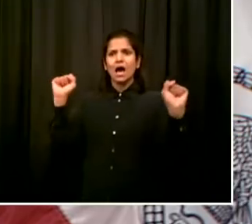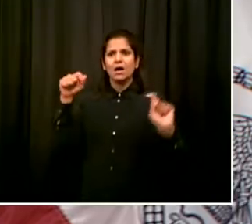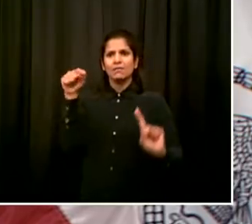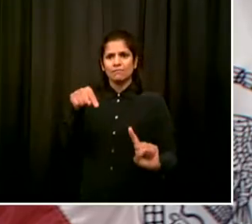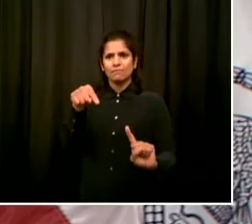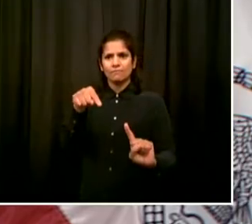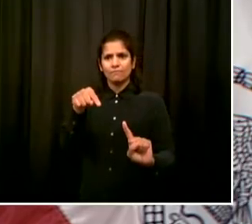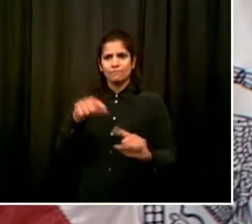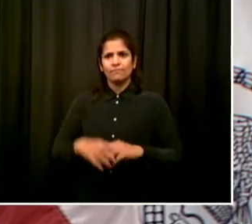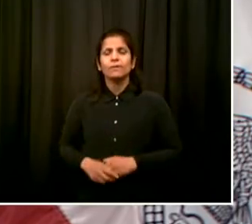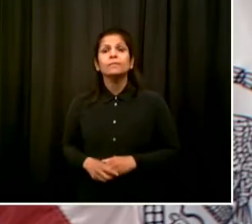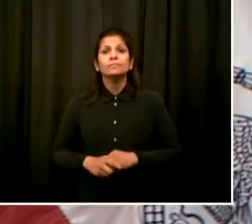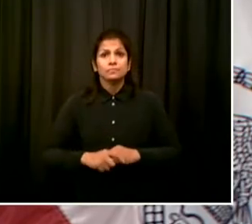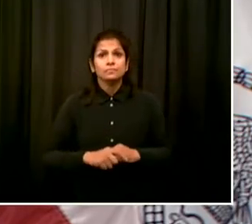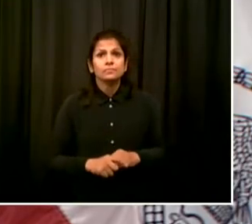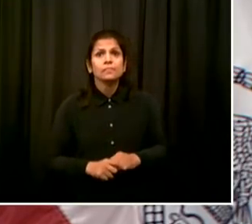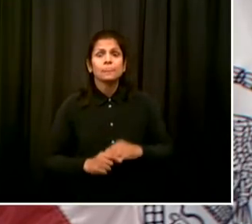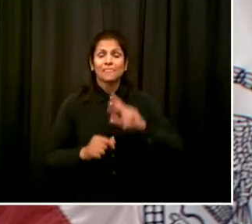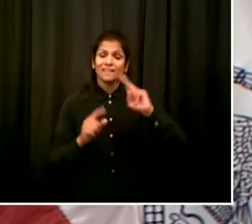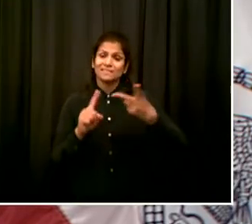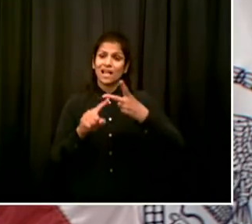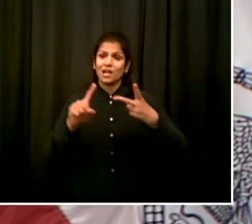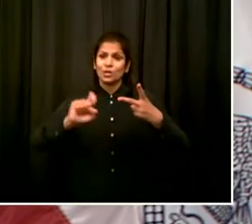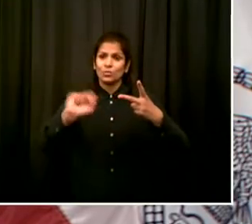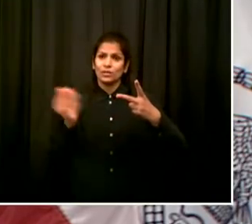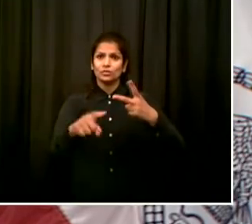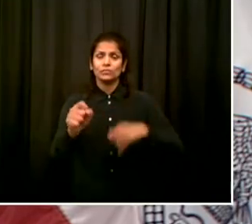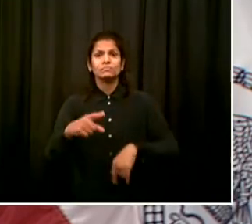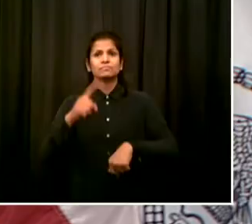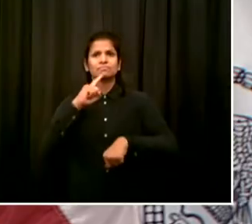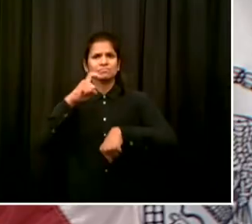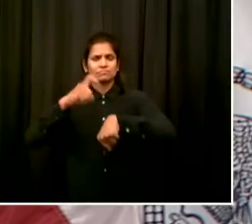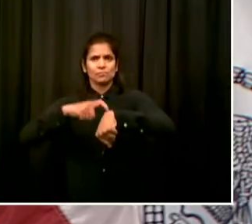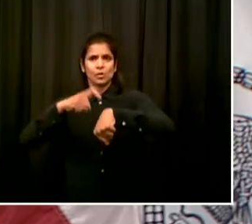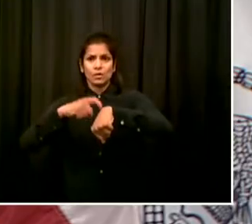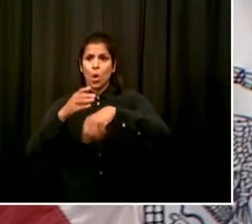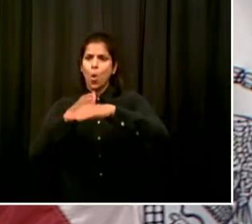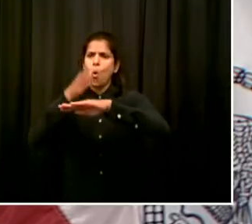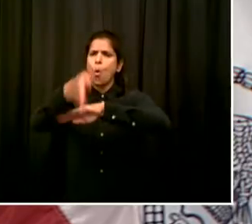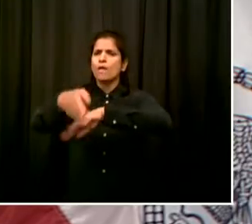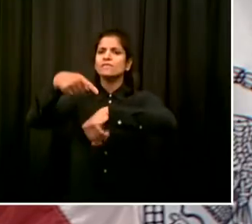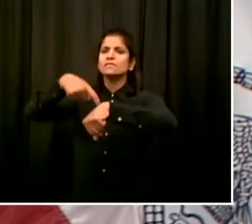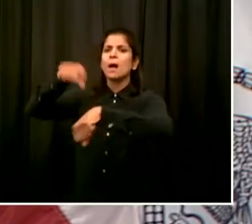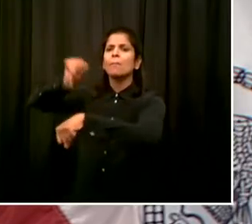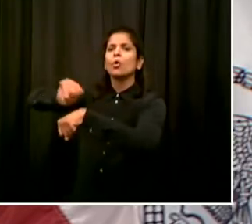MAKE SURE THAT WE CONSITESNLYT AYST SEAF. TE HOTHER